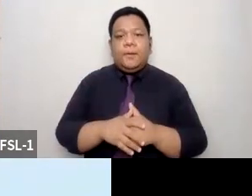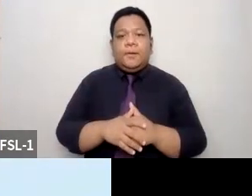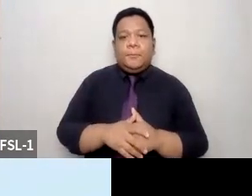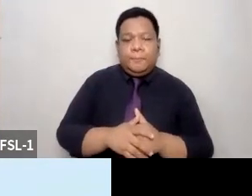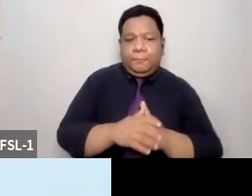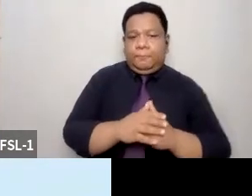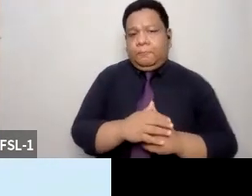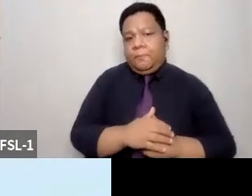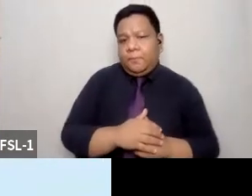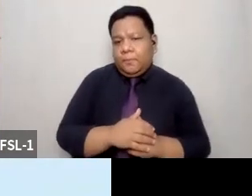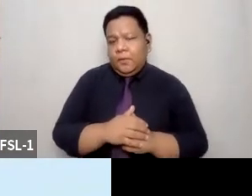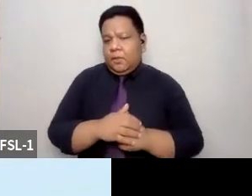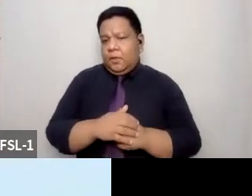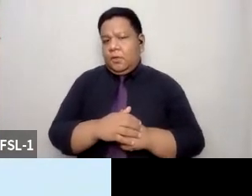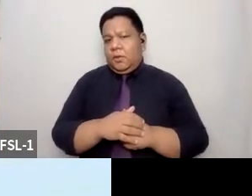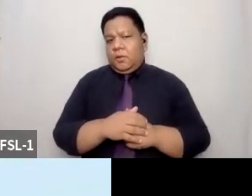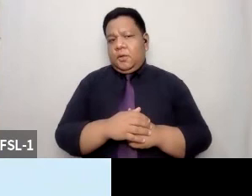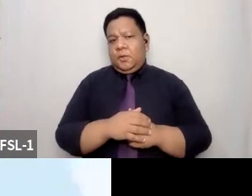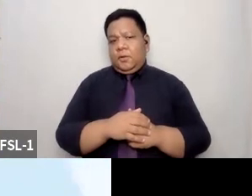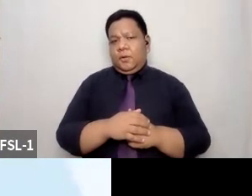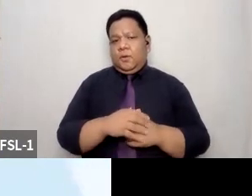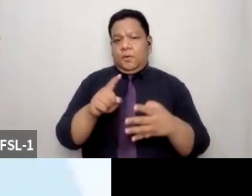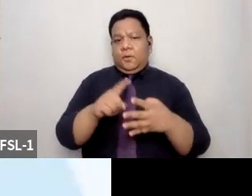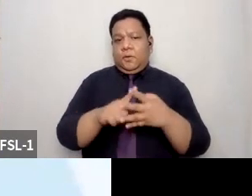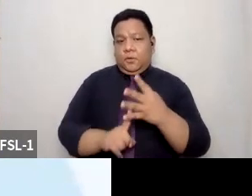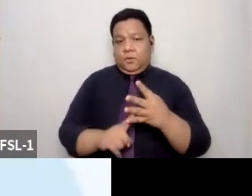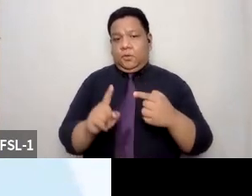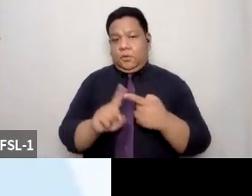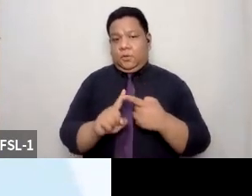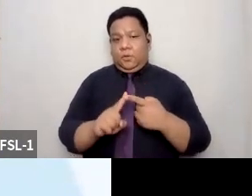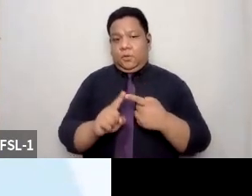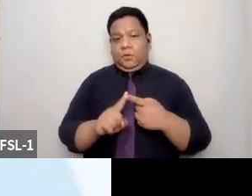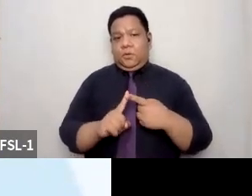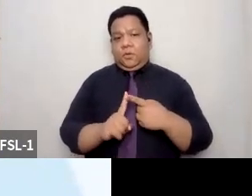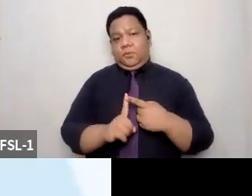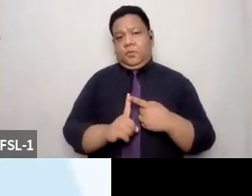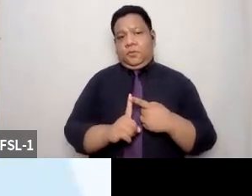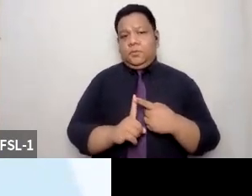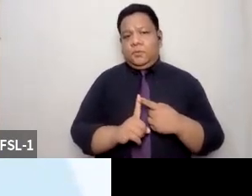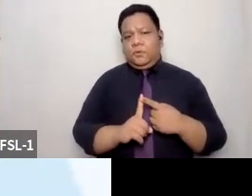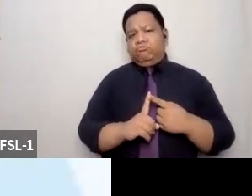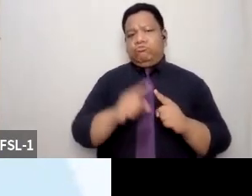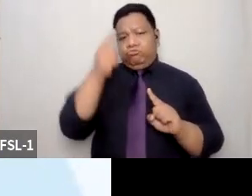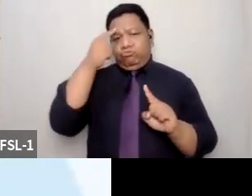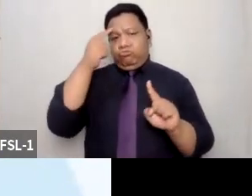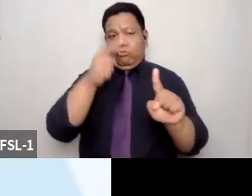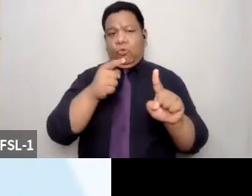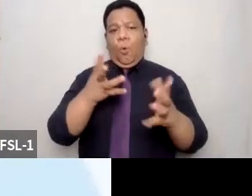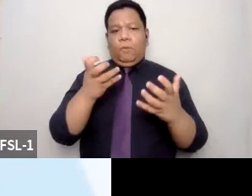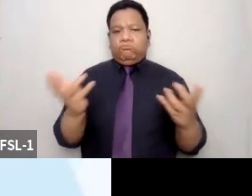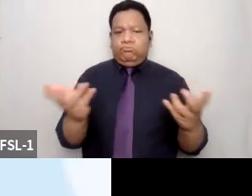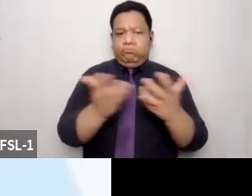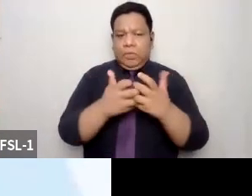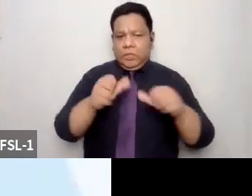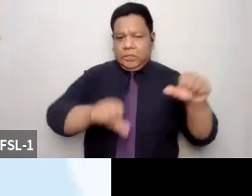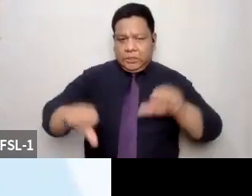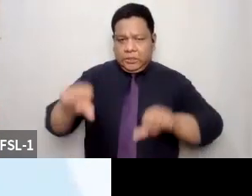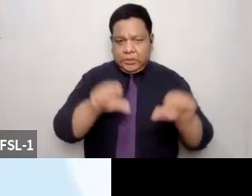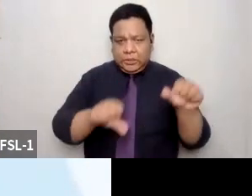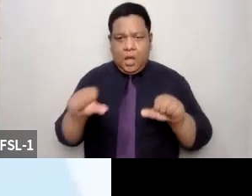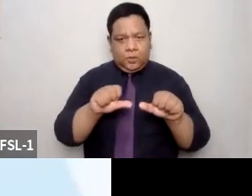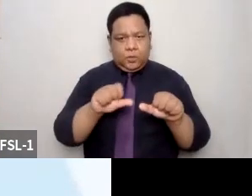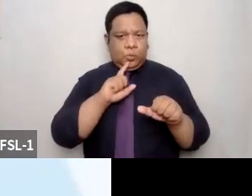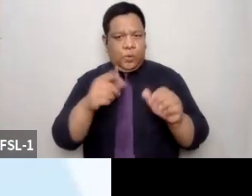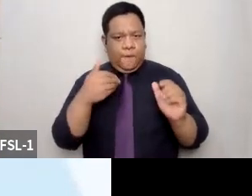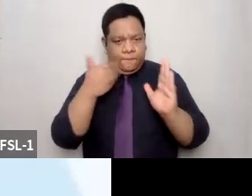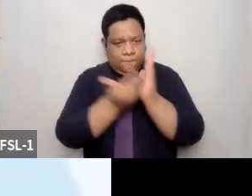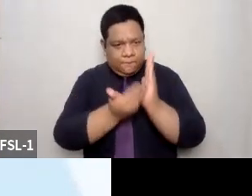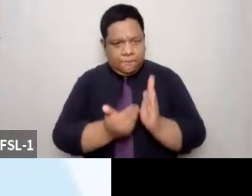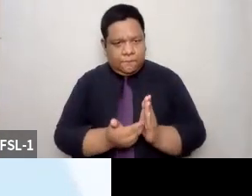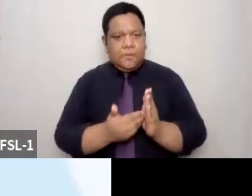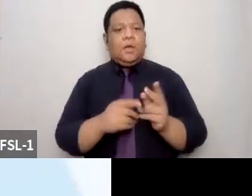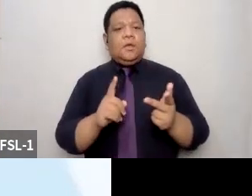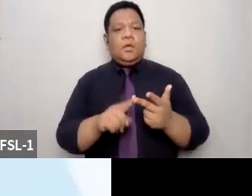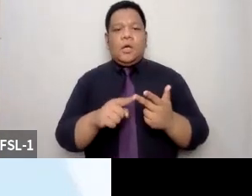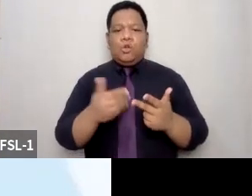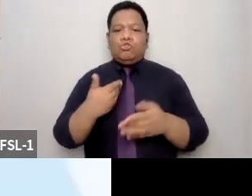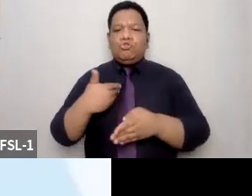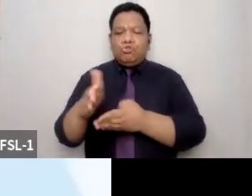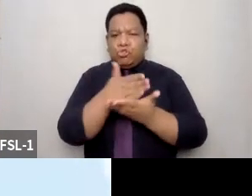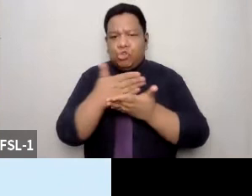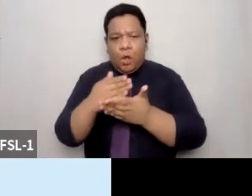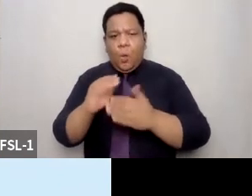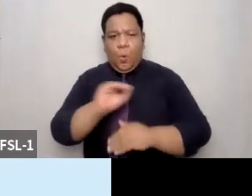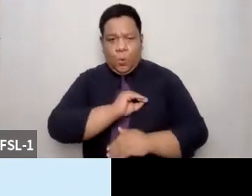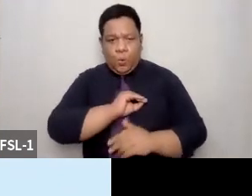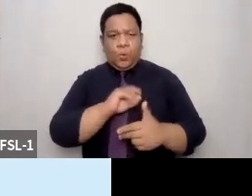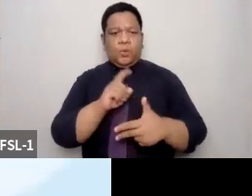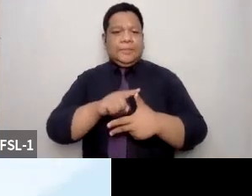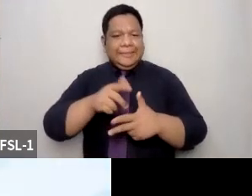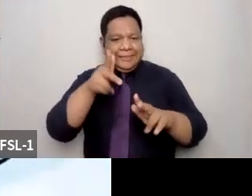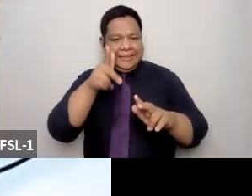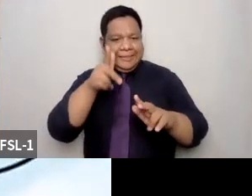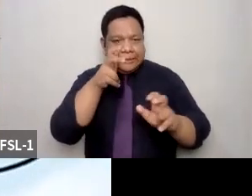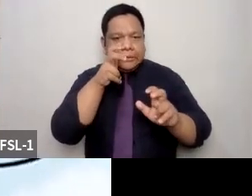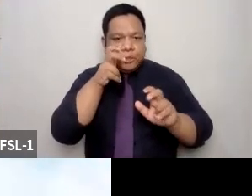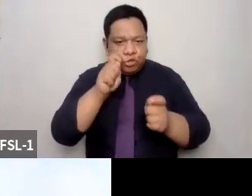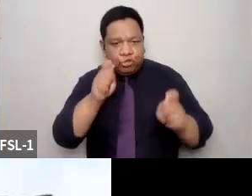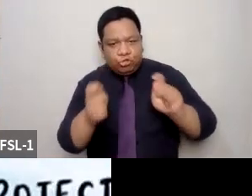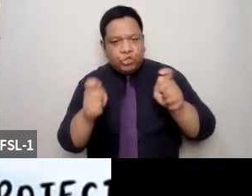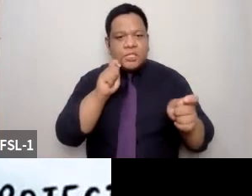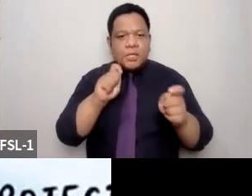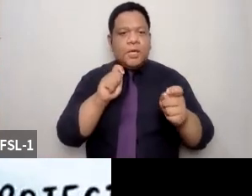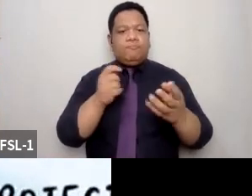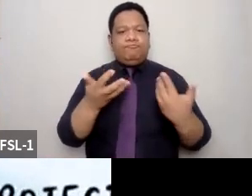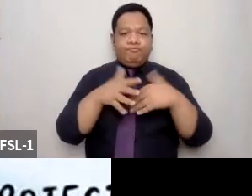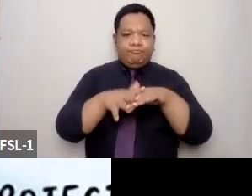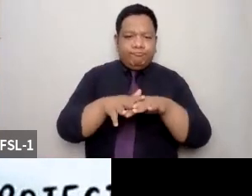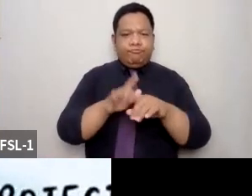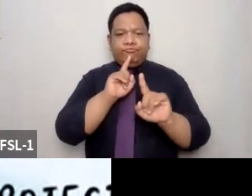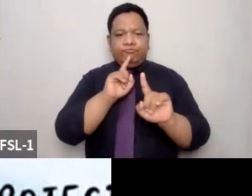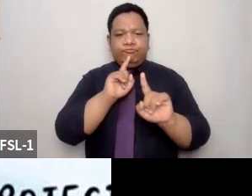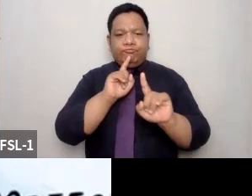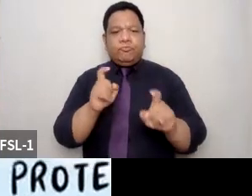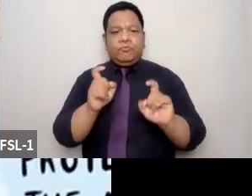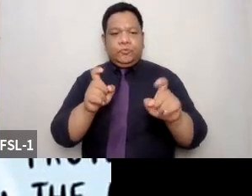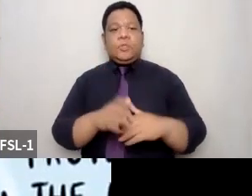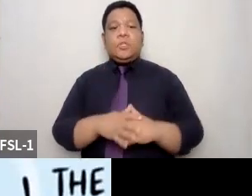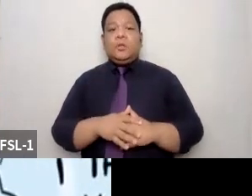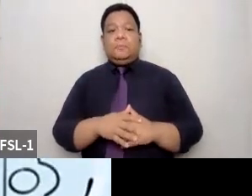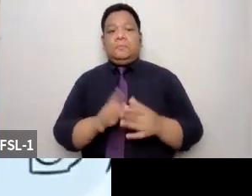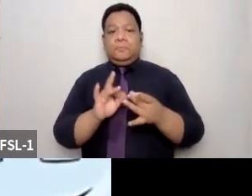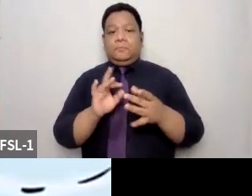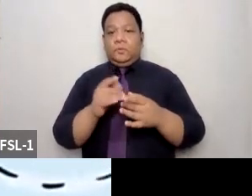Four main messages, they’re pushing for unified science-led messages, shared ownership, listen and recalibrate, and anticipate and respond quickly, and everyone said this, that no one is safe until everyone is safe.